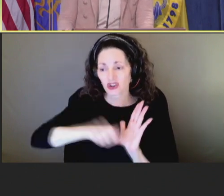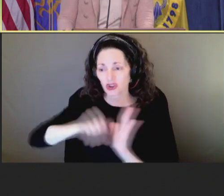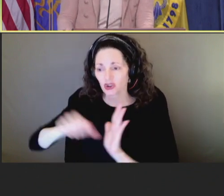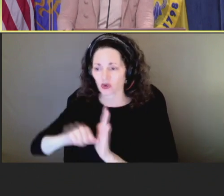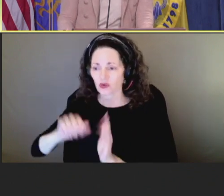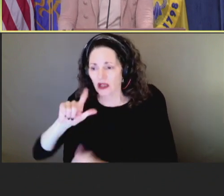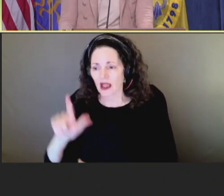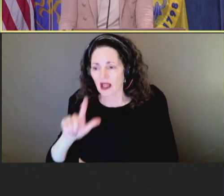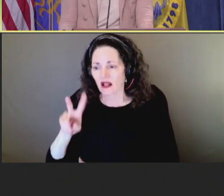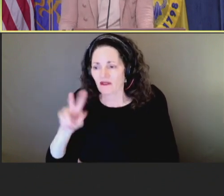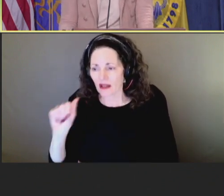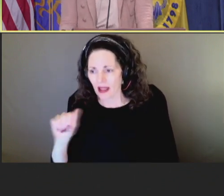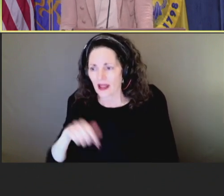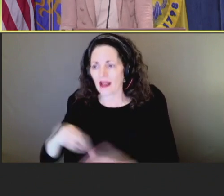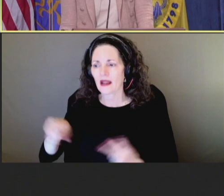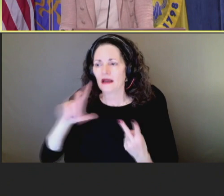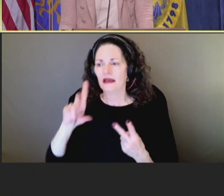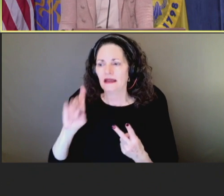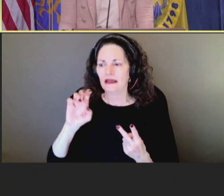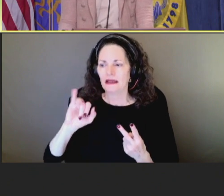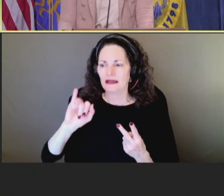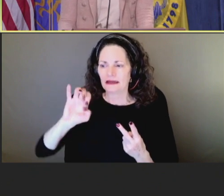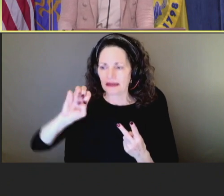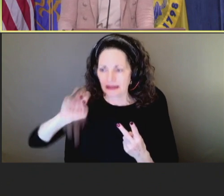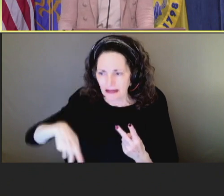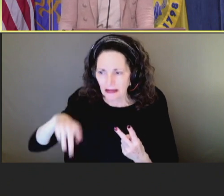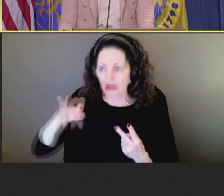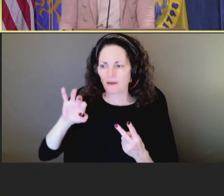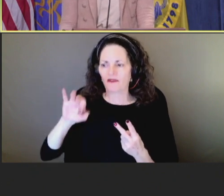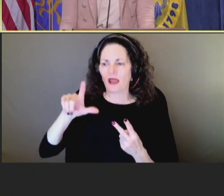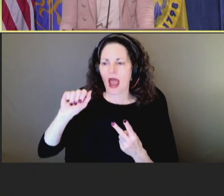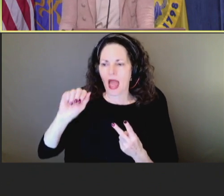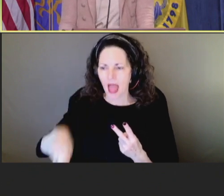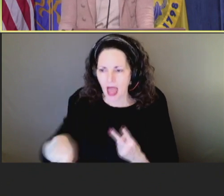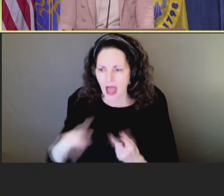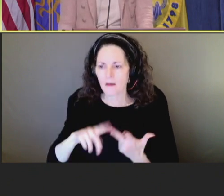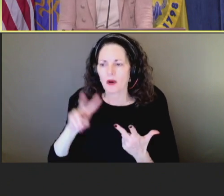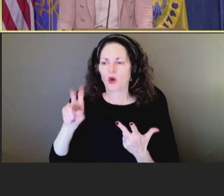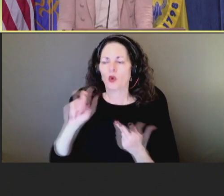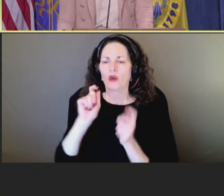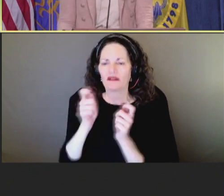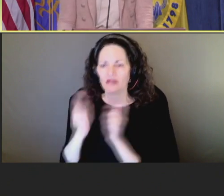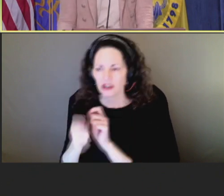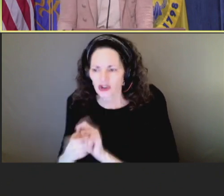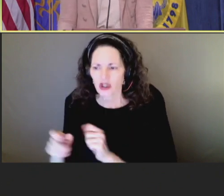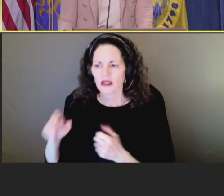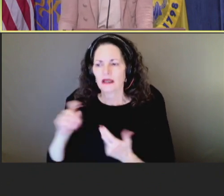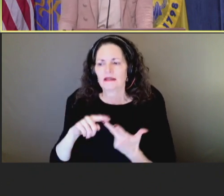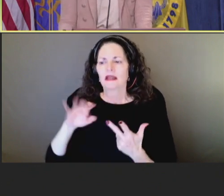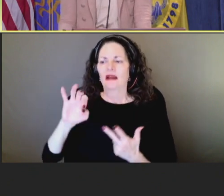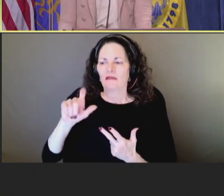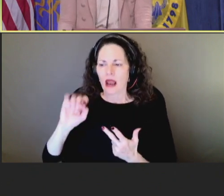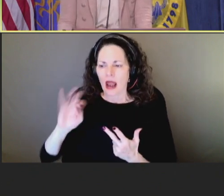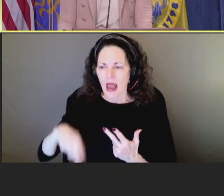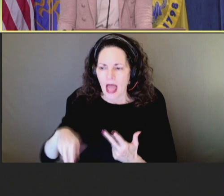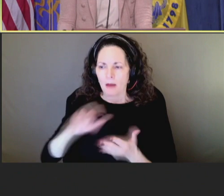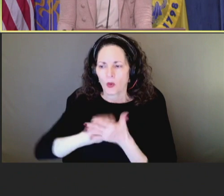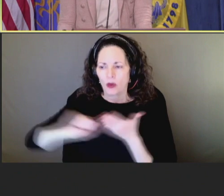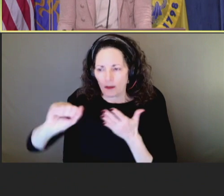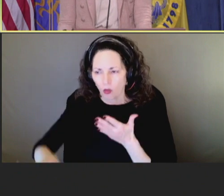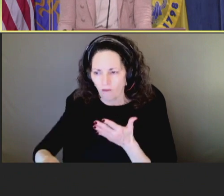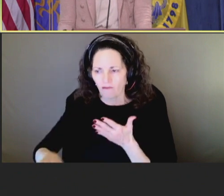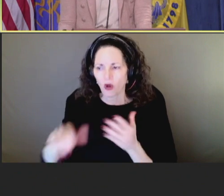of the DIEP flap, flap removal, implants, and more revisions. Today, some of my symptoms: I have no